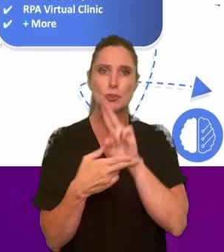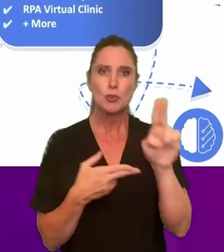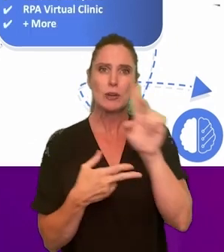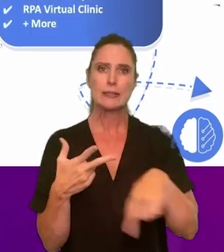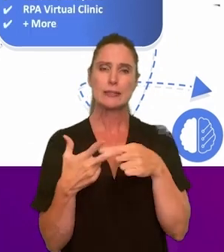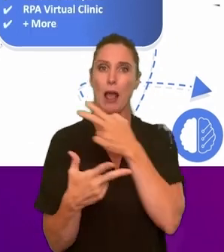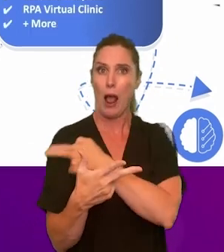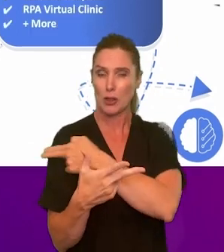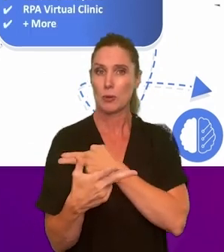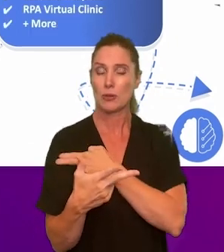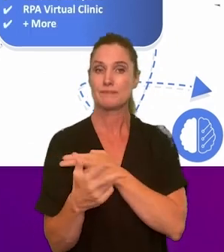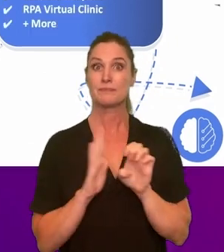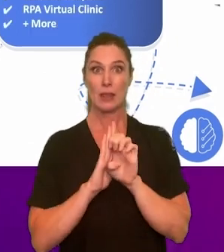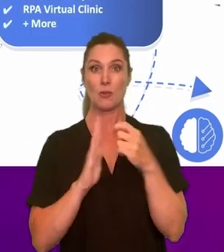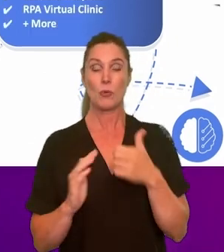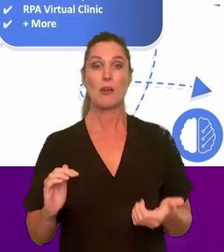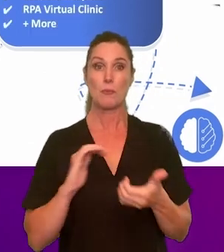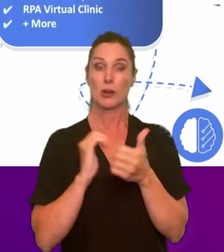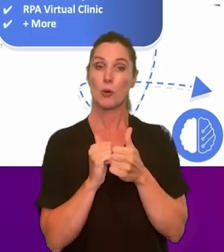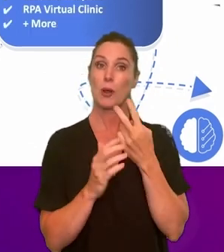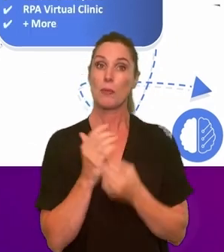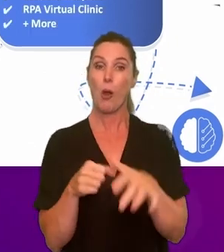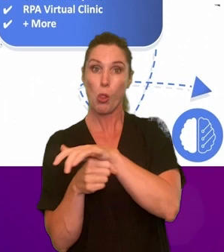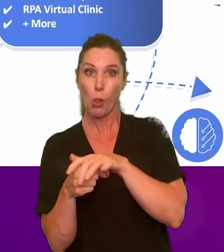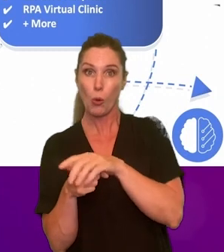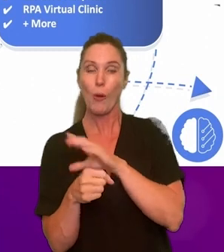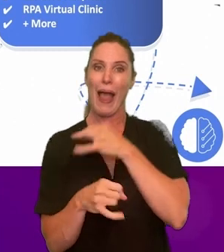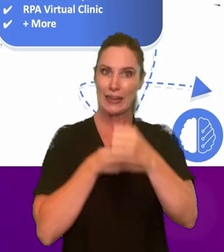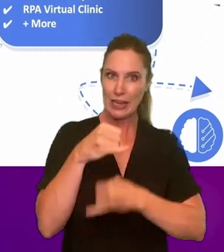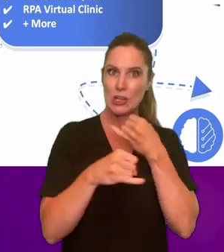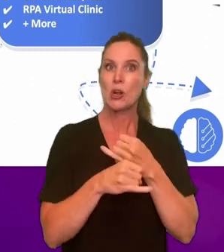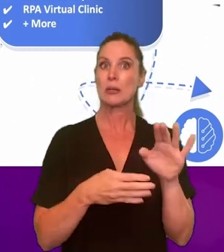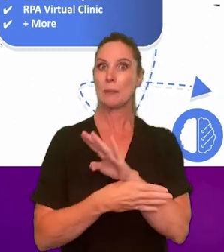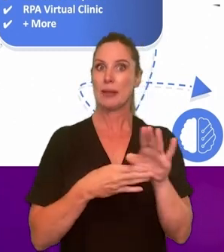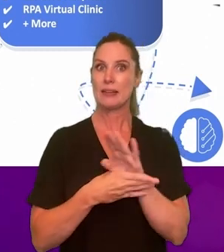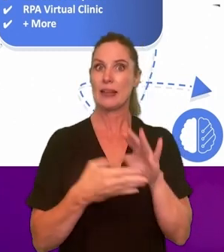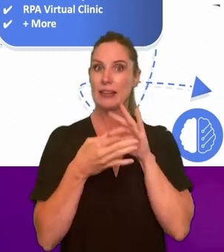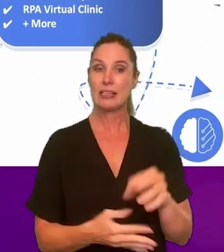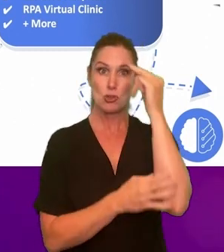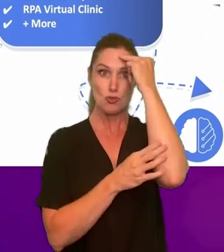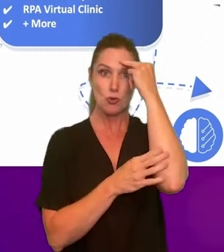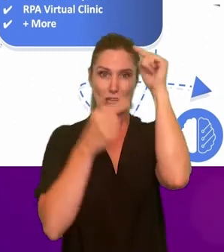For example, we have partnered with both local and international organisations in the neurological injury space.